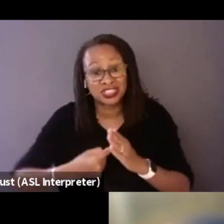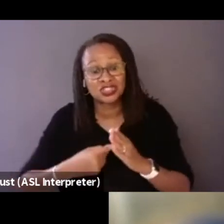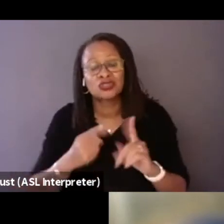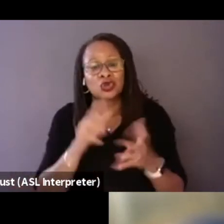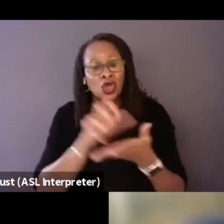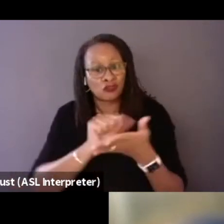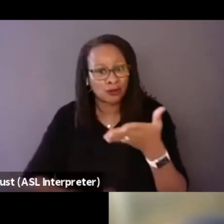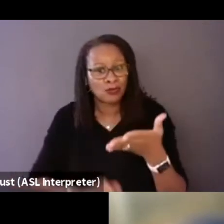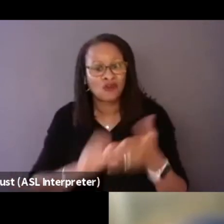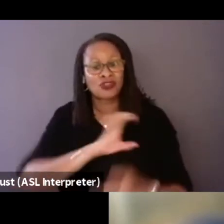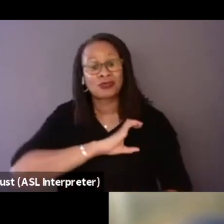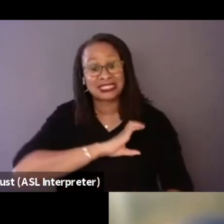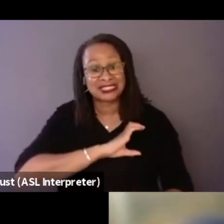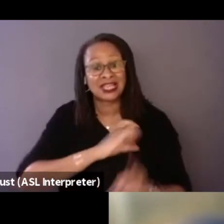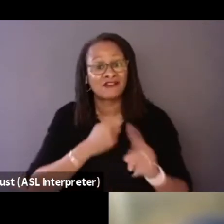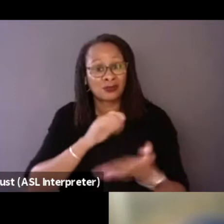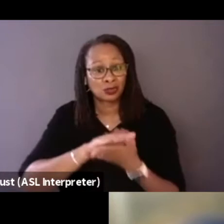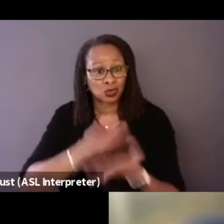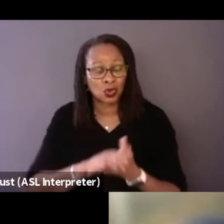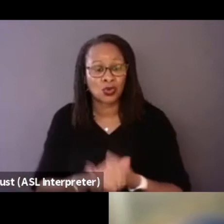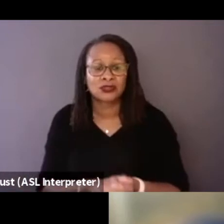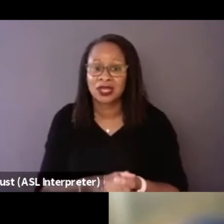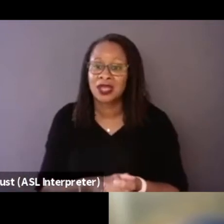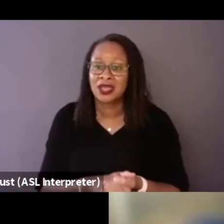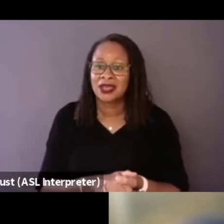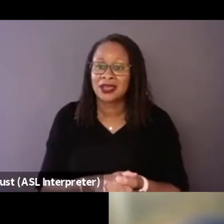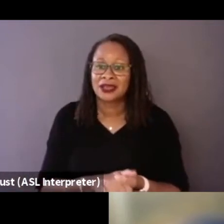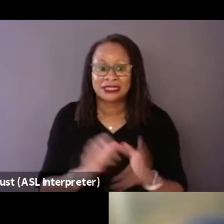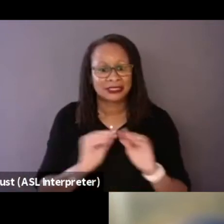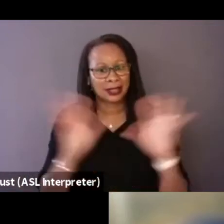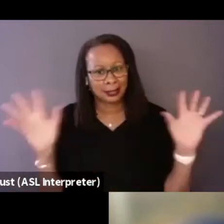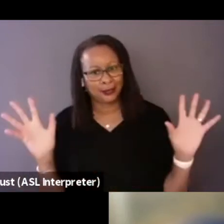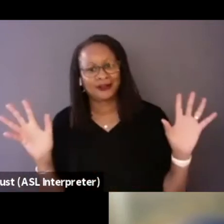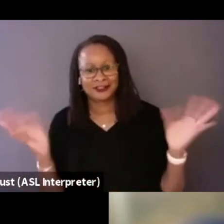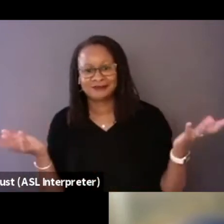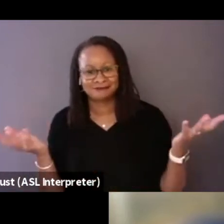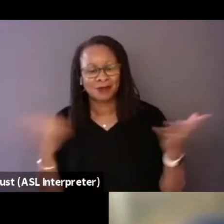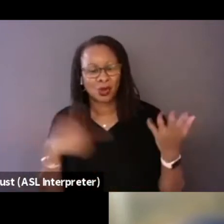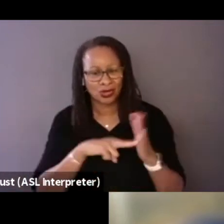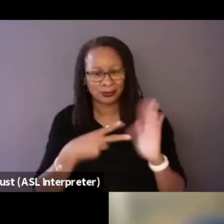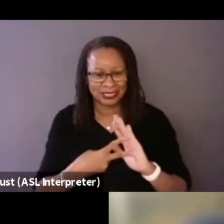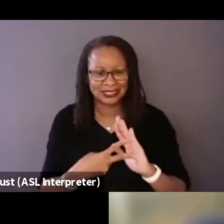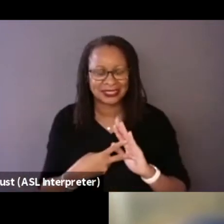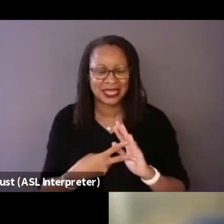So to me, it's pretty clear in terms of what that means. And characterizing yourself as a leader,